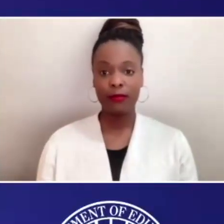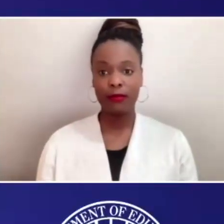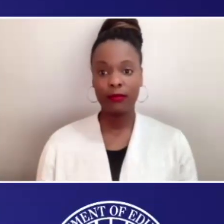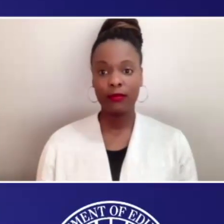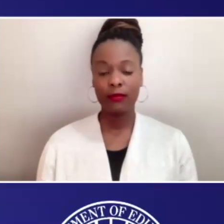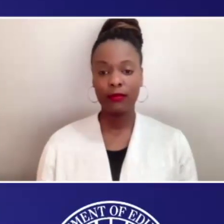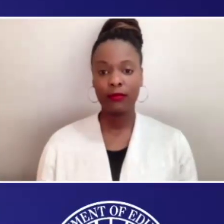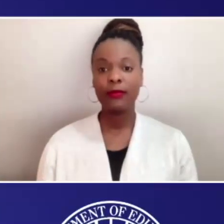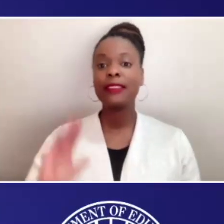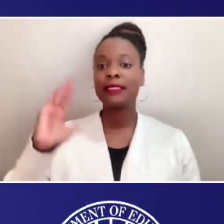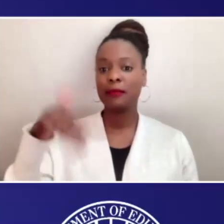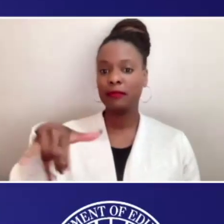It appears so. If I could see thumbs,